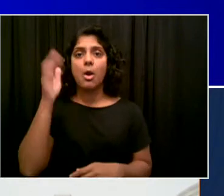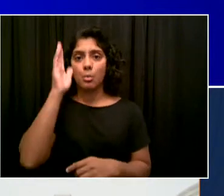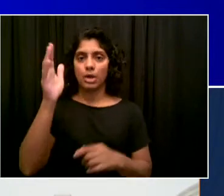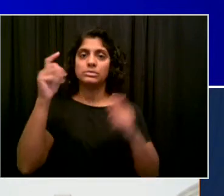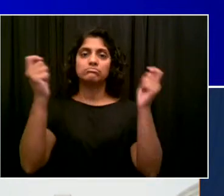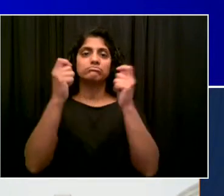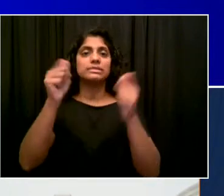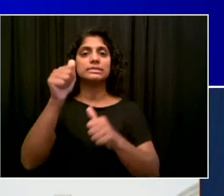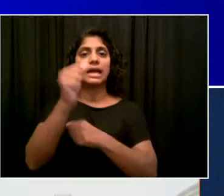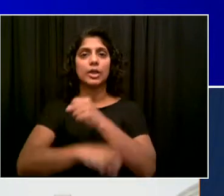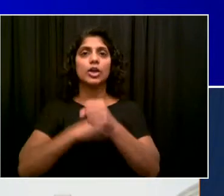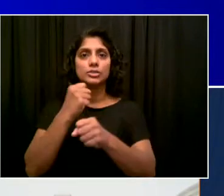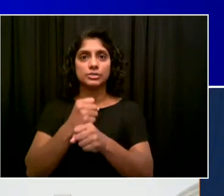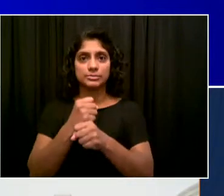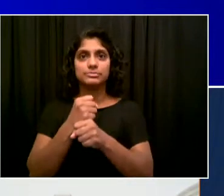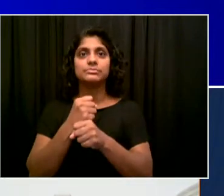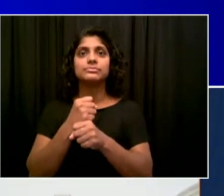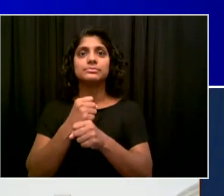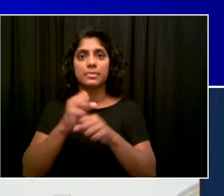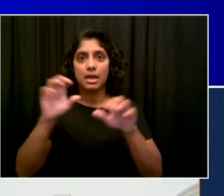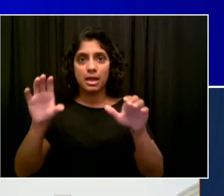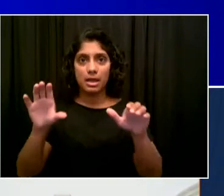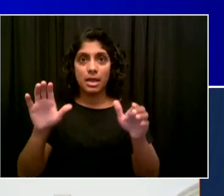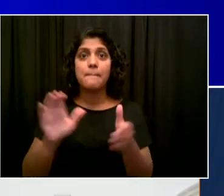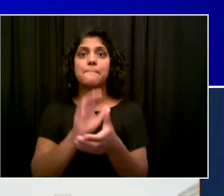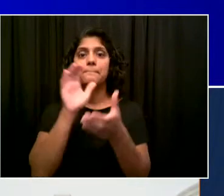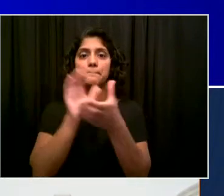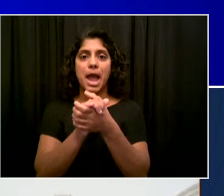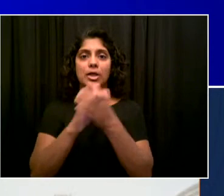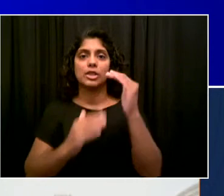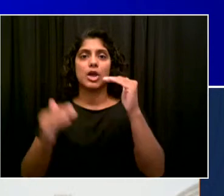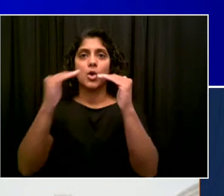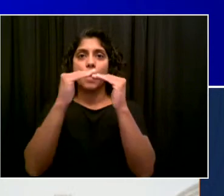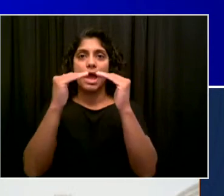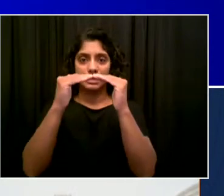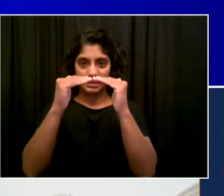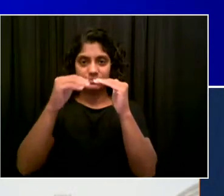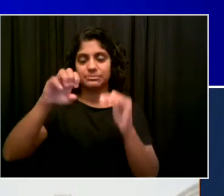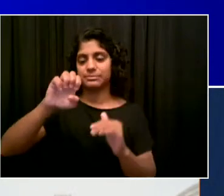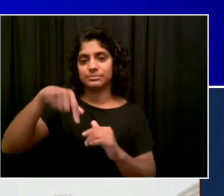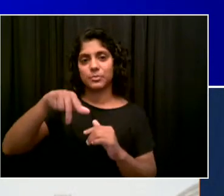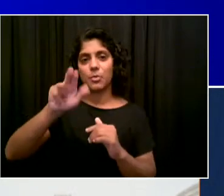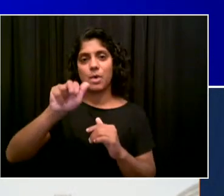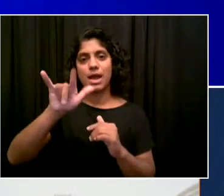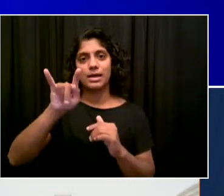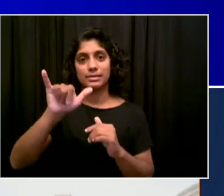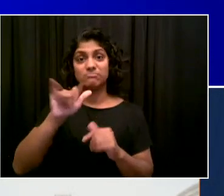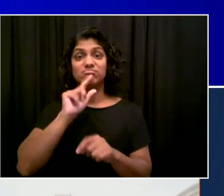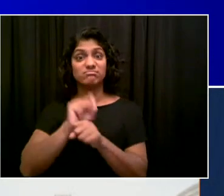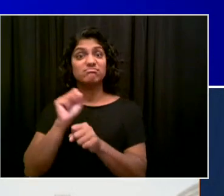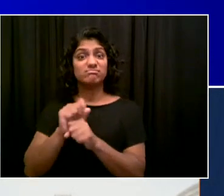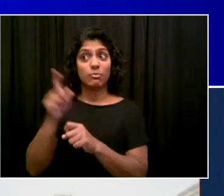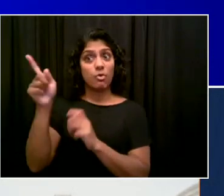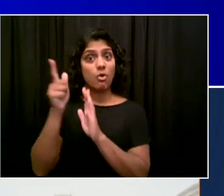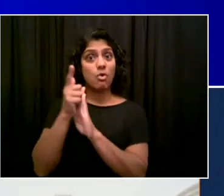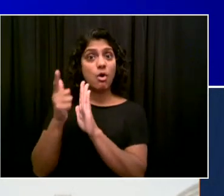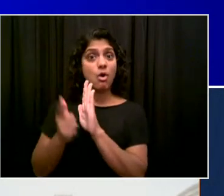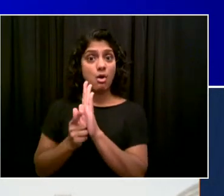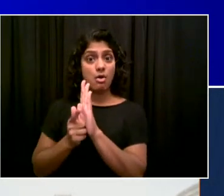EQUALITY AND WE ARE SO HAPPY THAT THESE EVTENS ARE ALL COMING TOGETHER TO